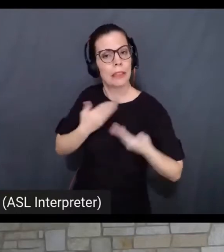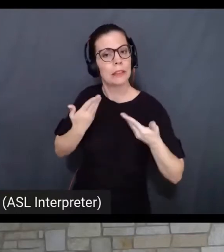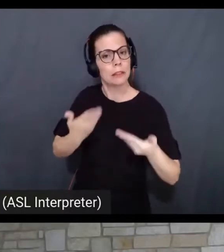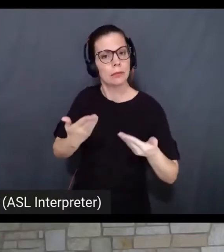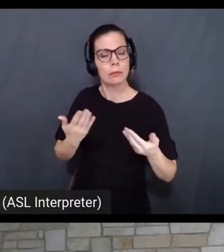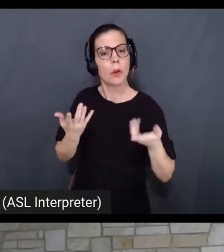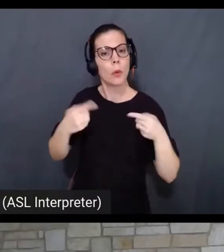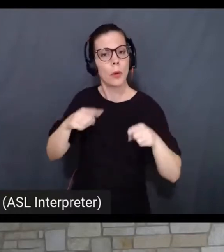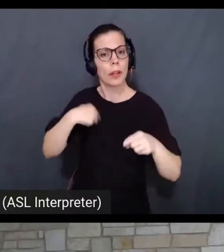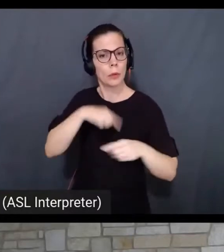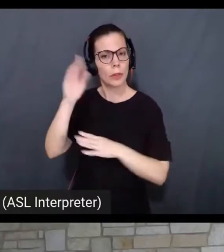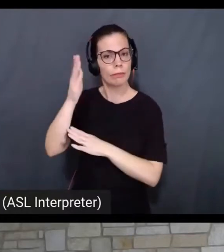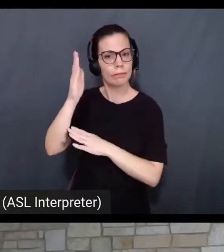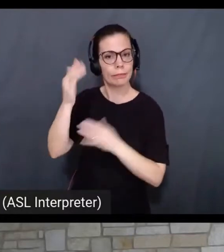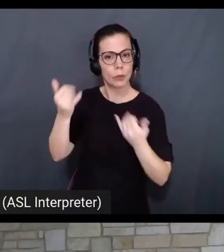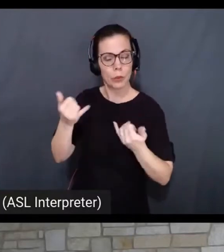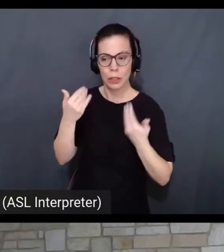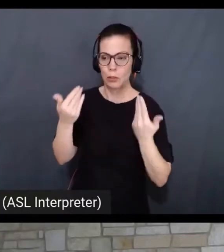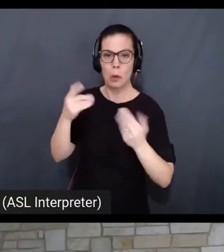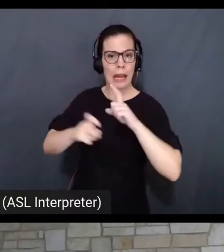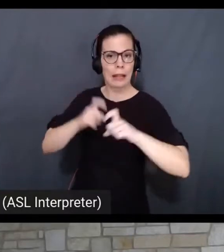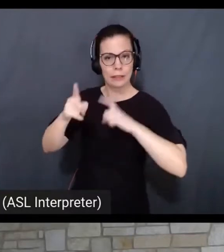ask your questions and we'll get those answered for you.